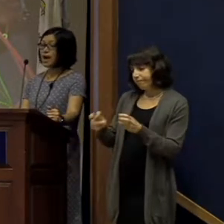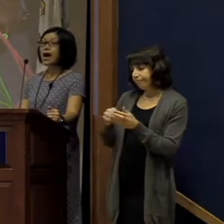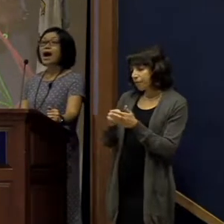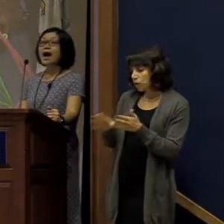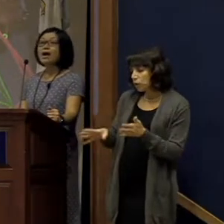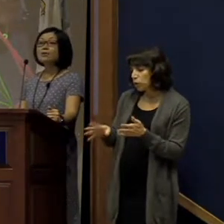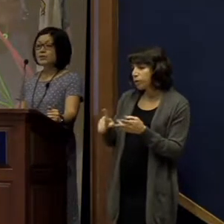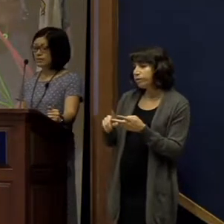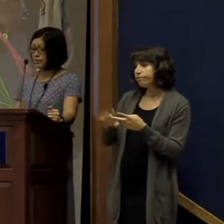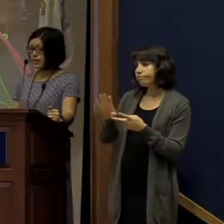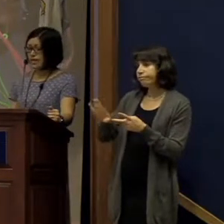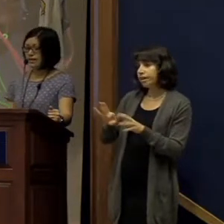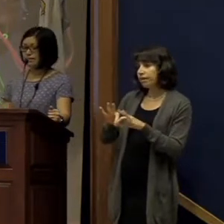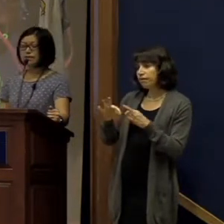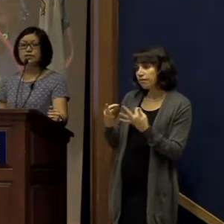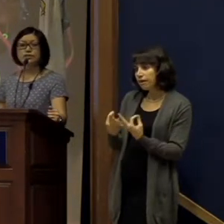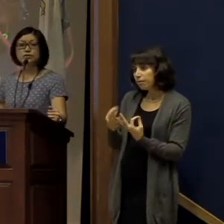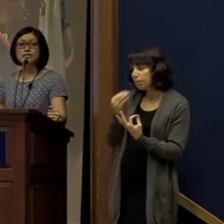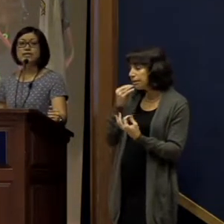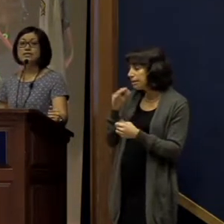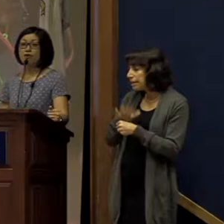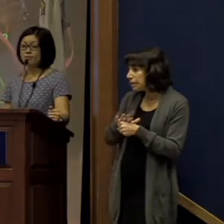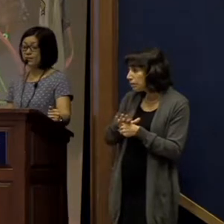How we communicate about issues is not benign.